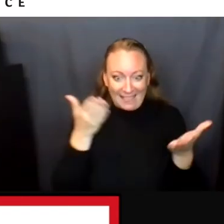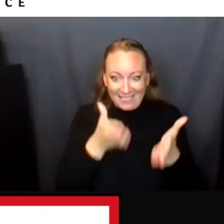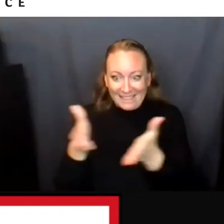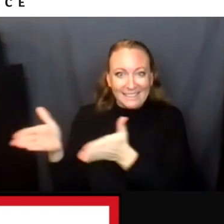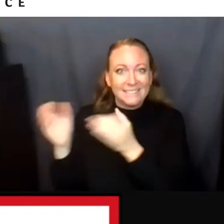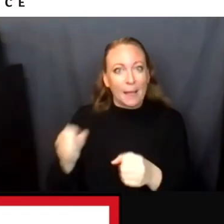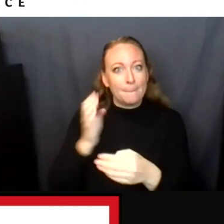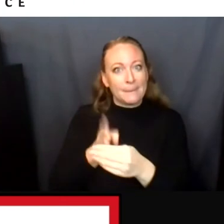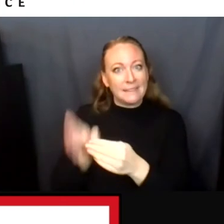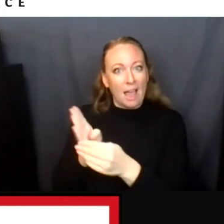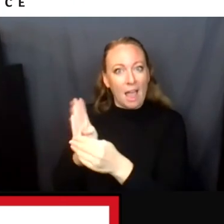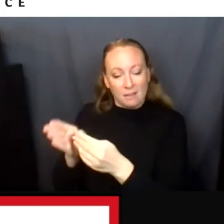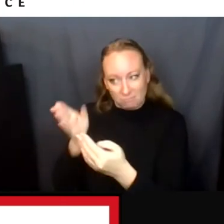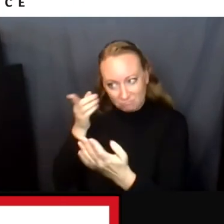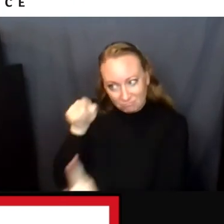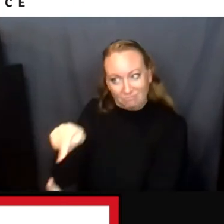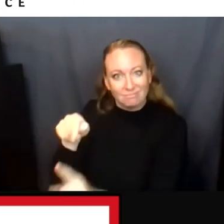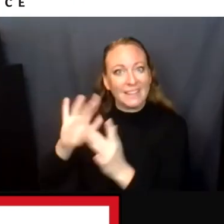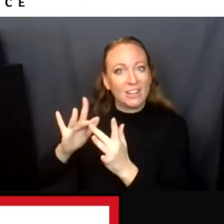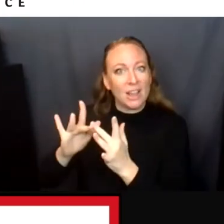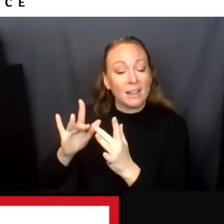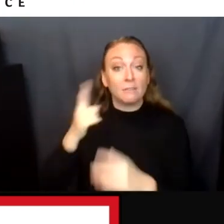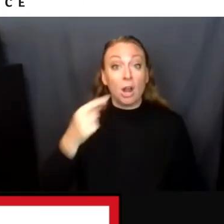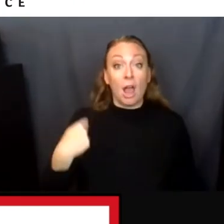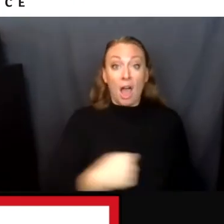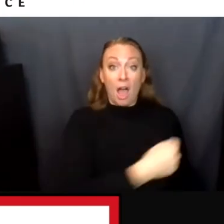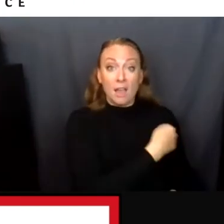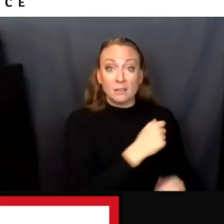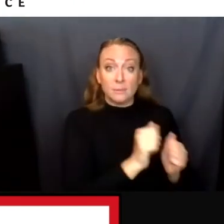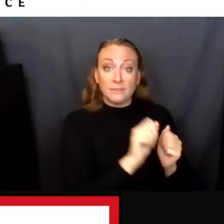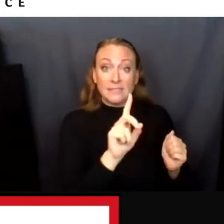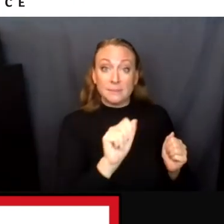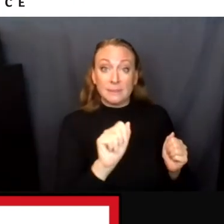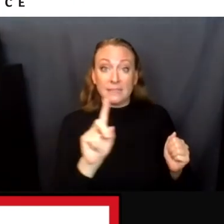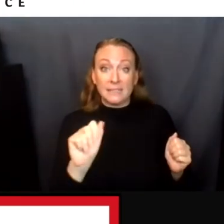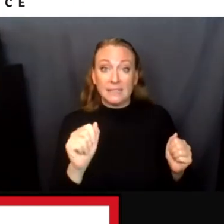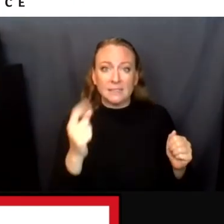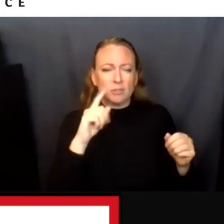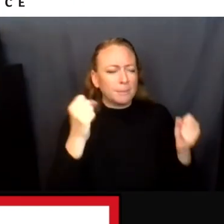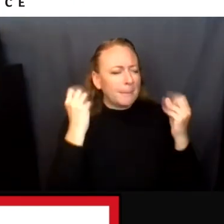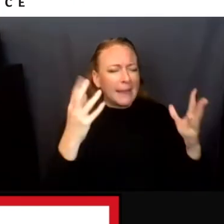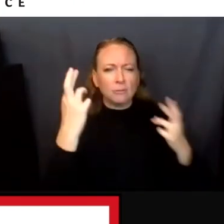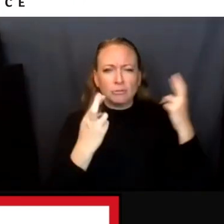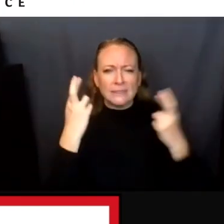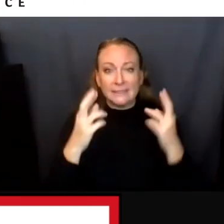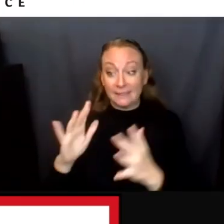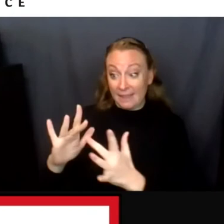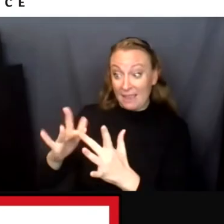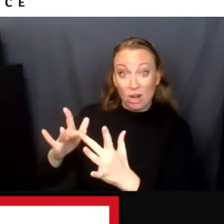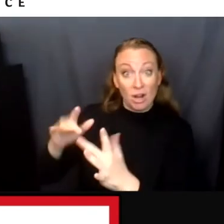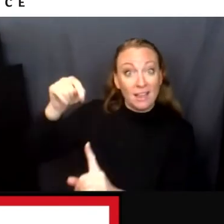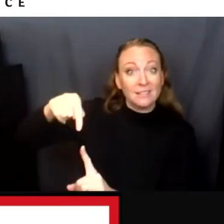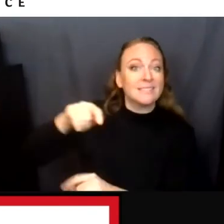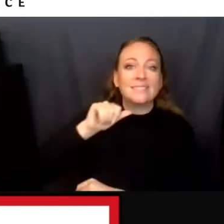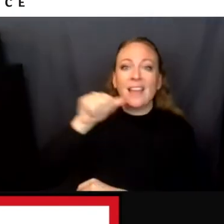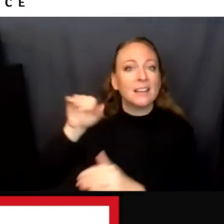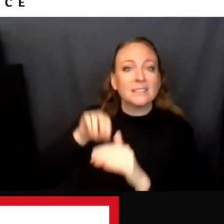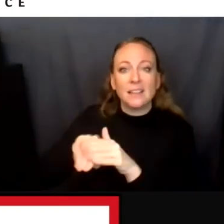But those of us with disabilities for lots of different reasons, it's not accessible and we can't use it.